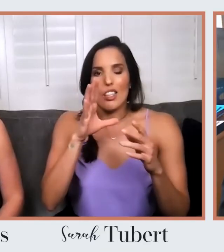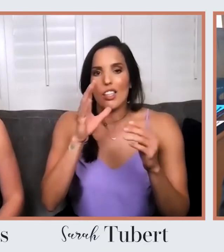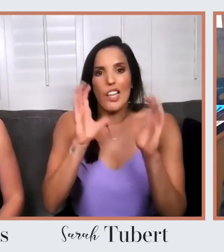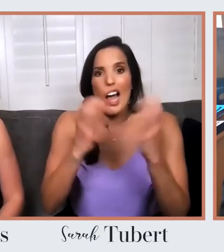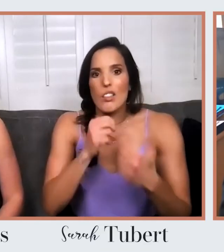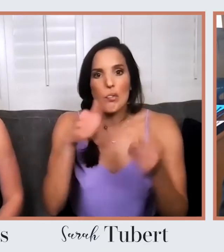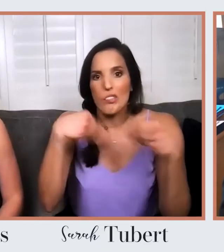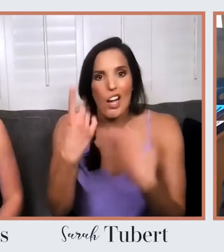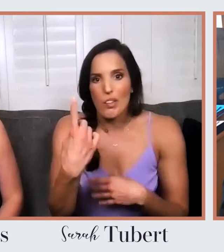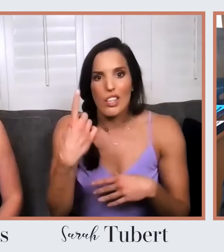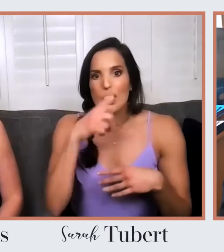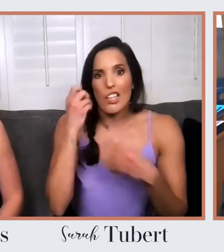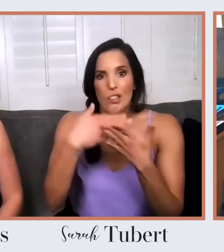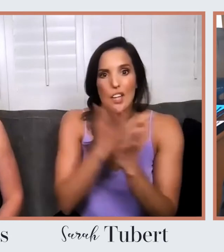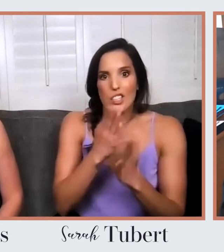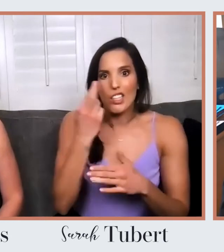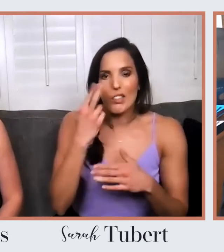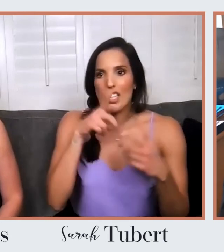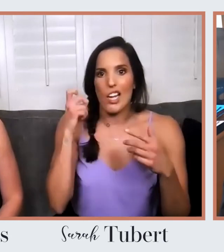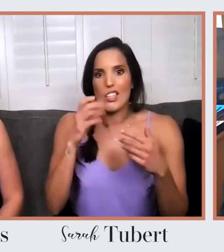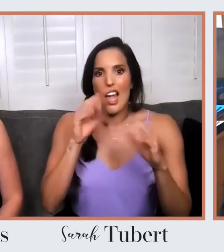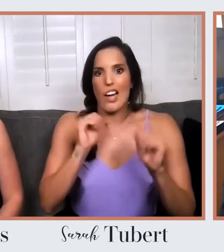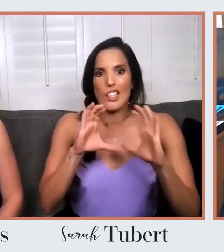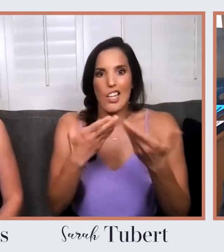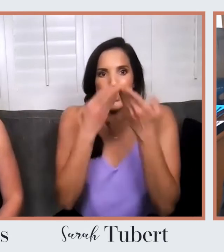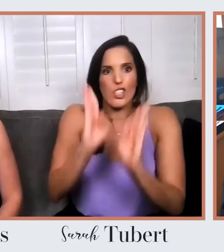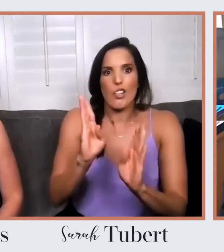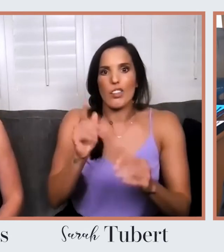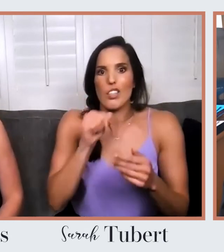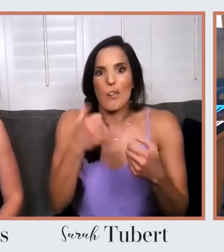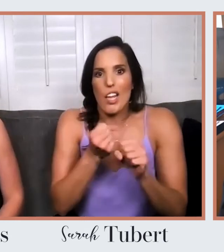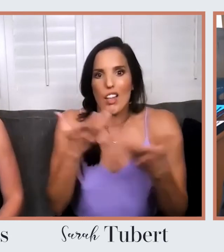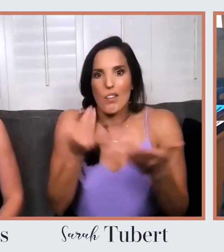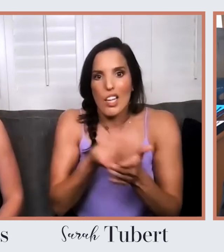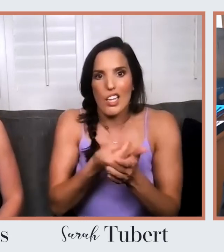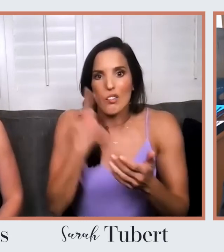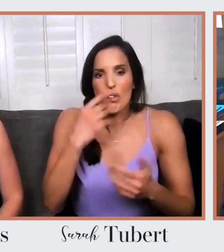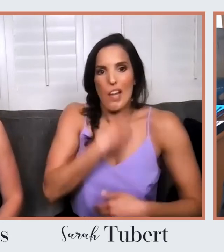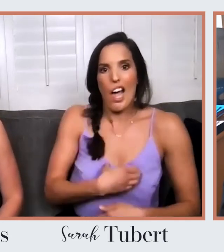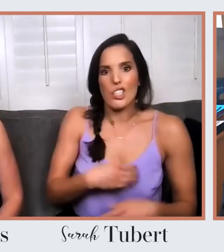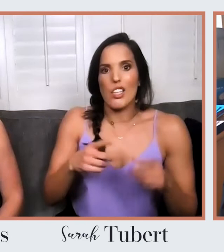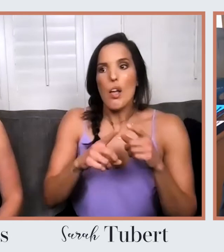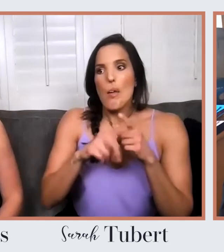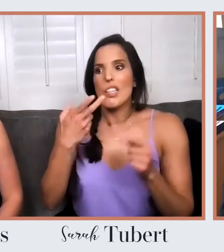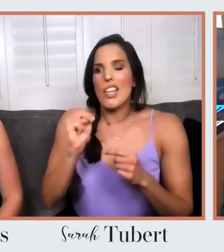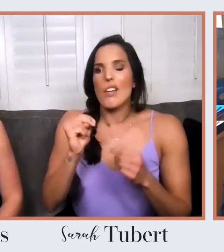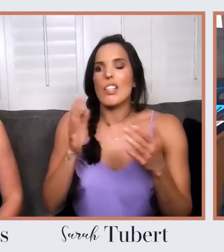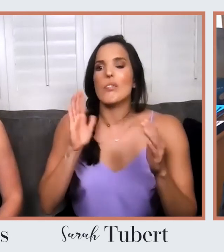the classes won't provide one because of the budget reasons, because acting classes in general, they don't make a lot of money, it's for the passion,